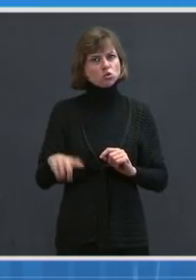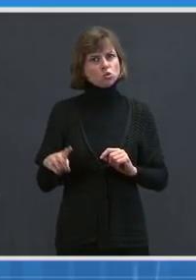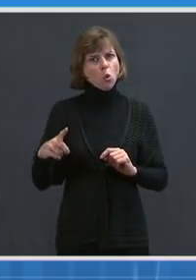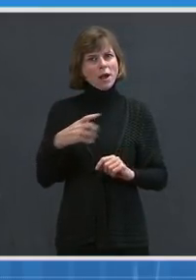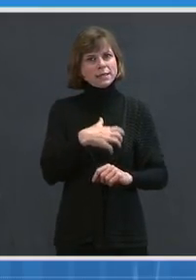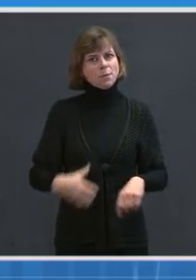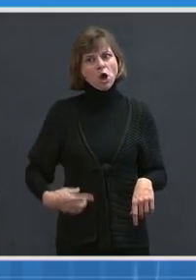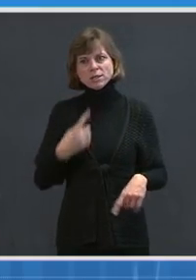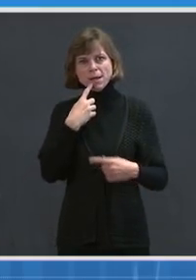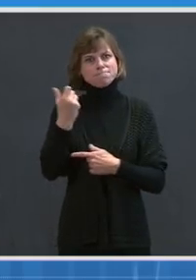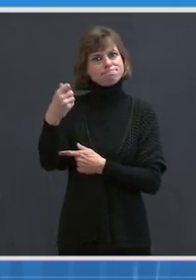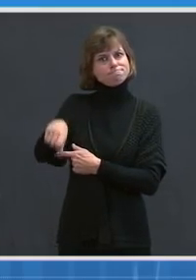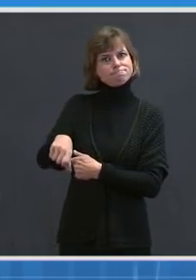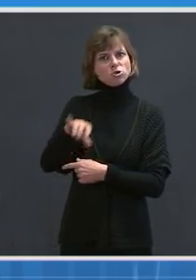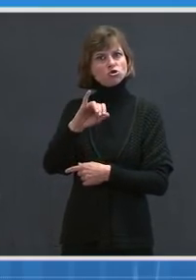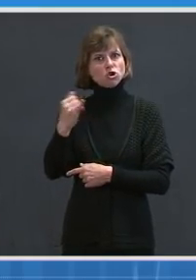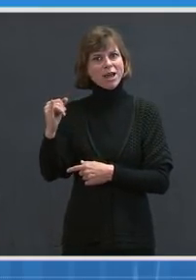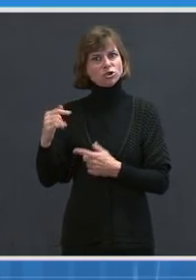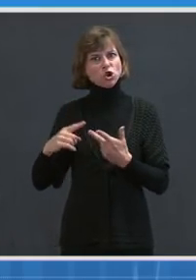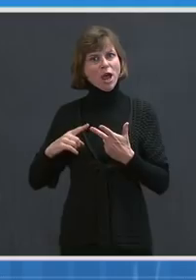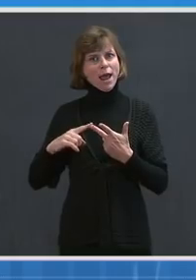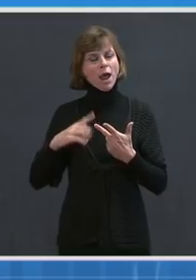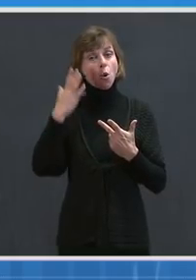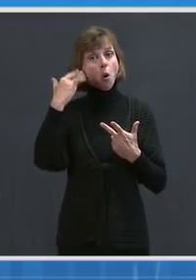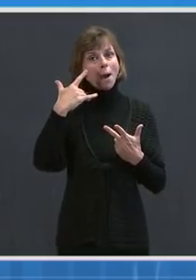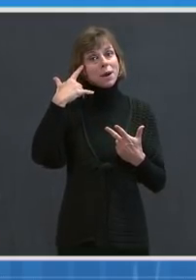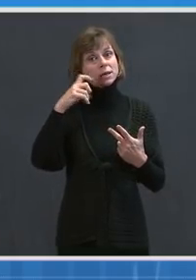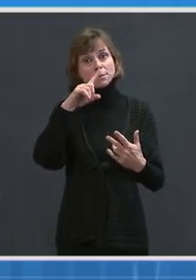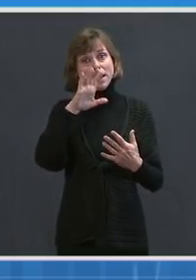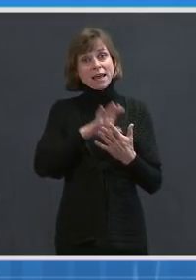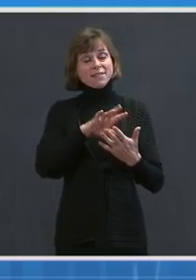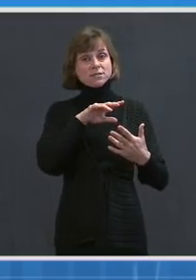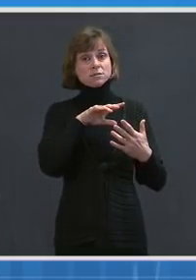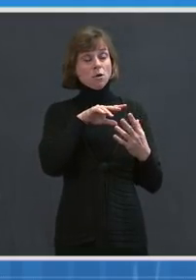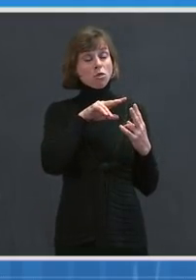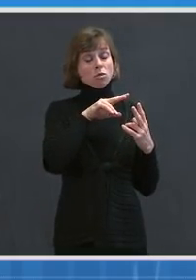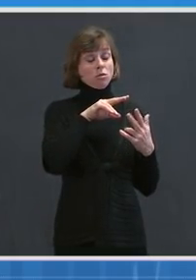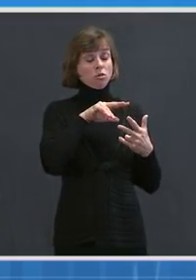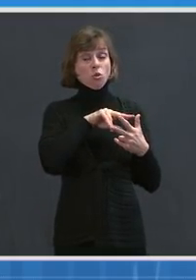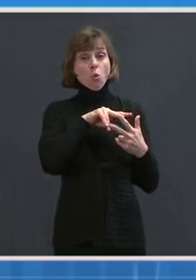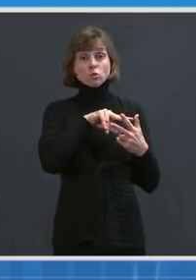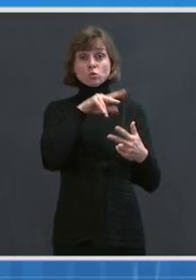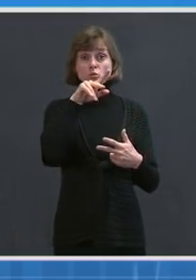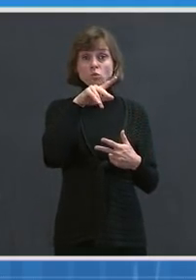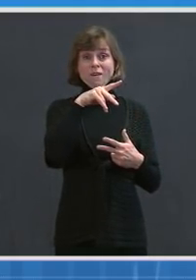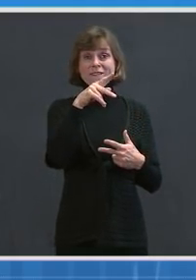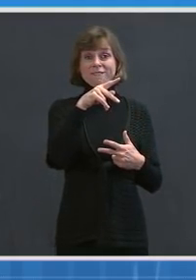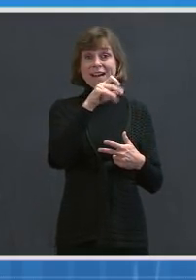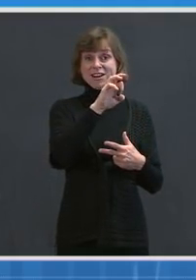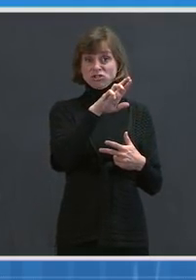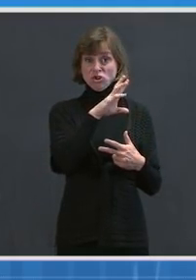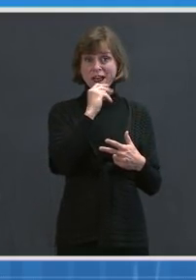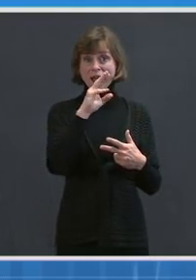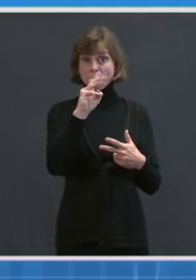because he believes that Pfizer and Moderna are better vaccines. So what exactly do you guys plan to do